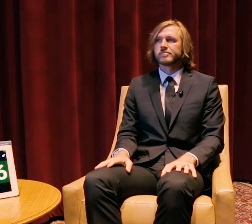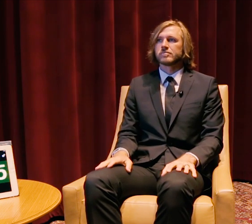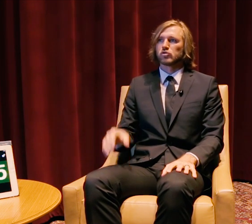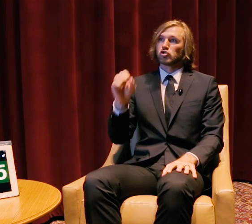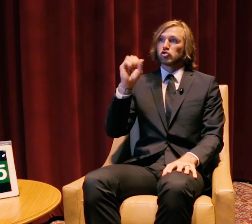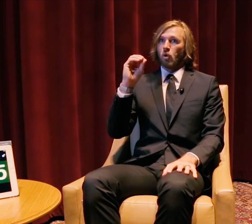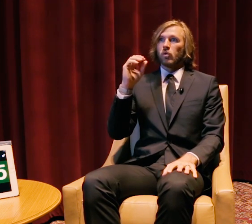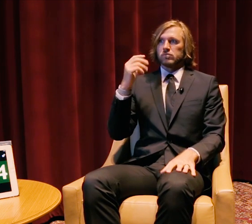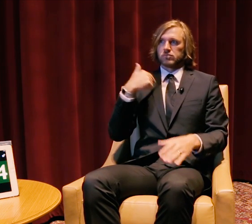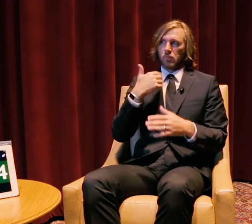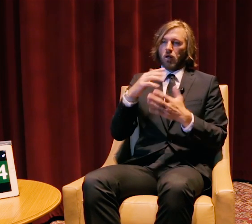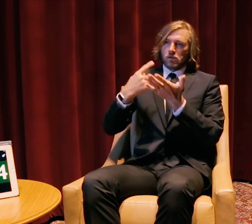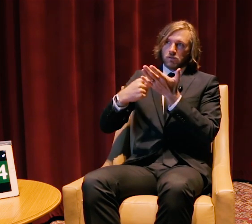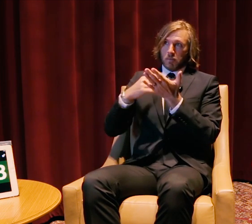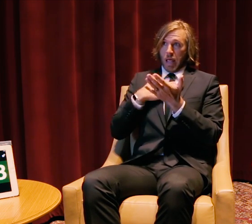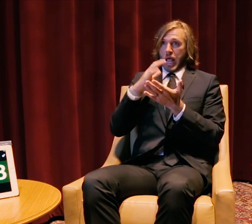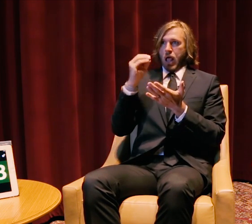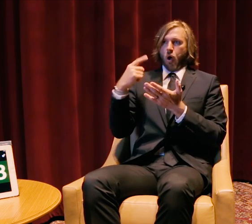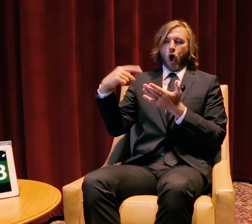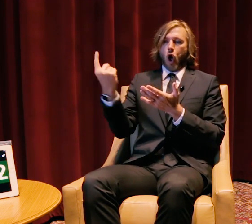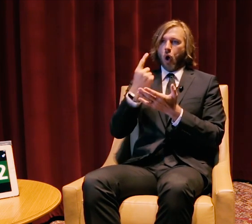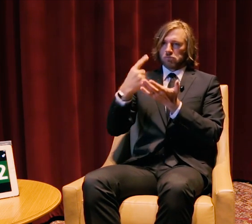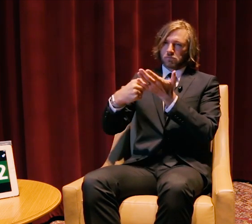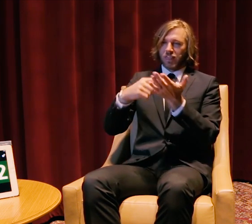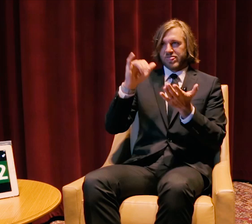So we talk about that all the time in my own company.